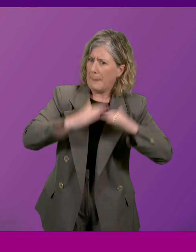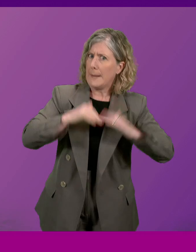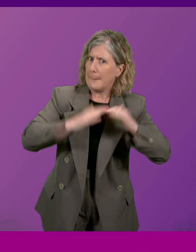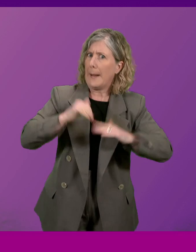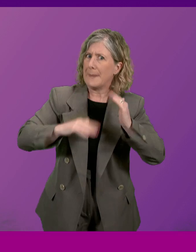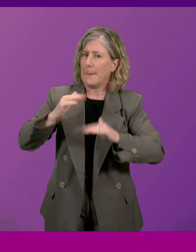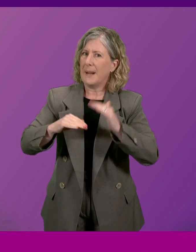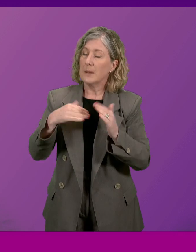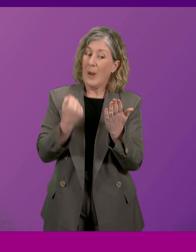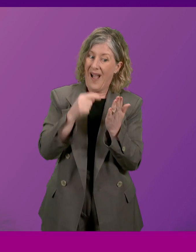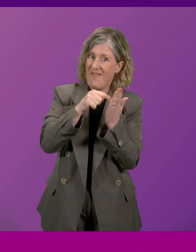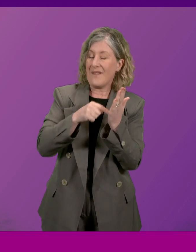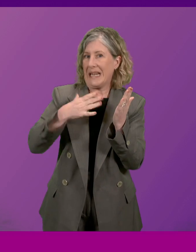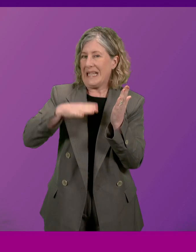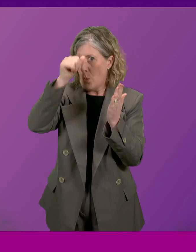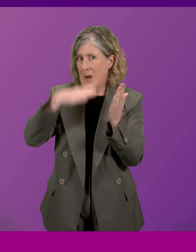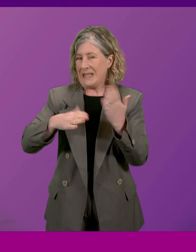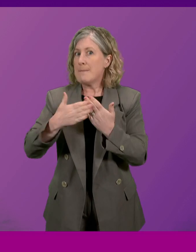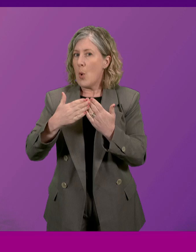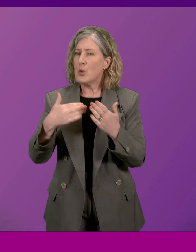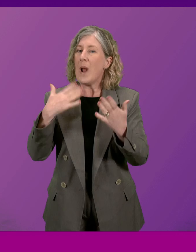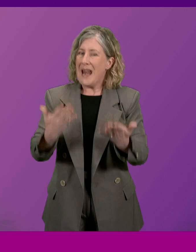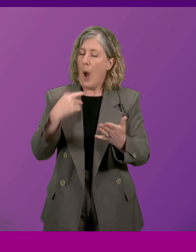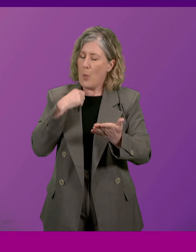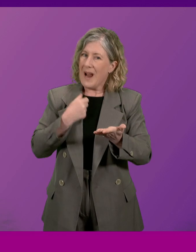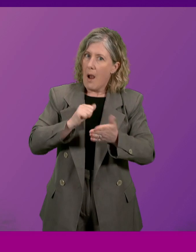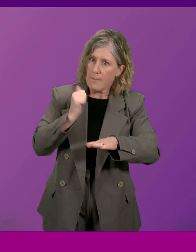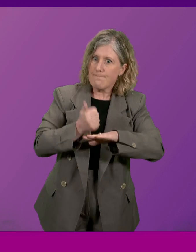and the Government is putting in place the resources to make sure that that can be the case.